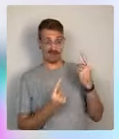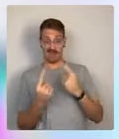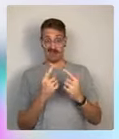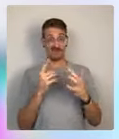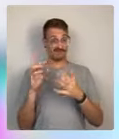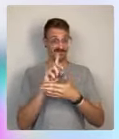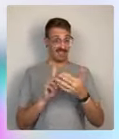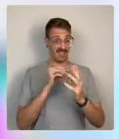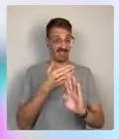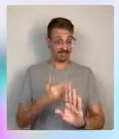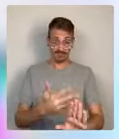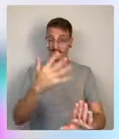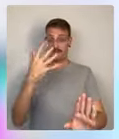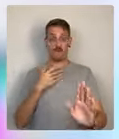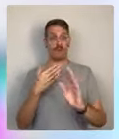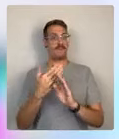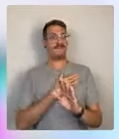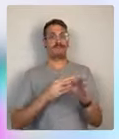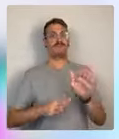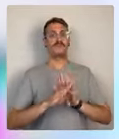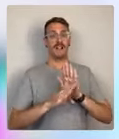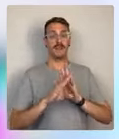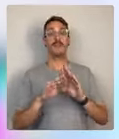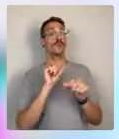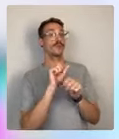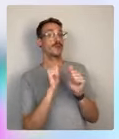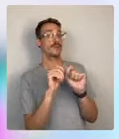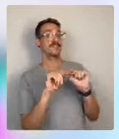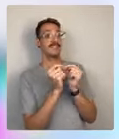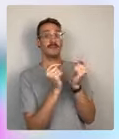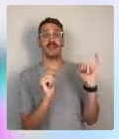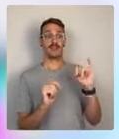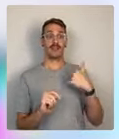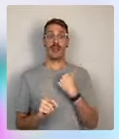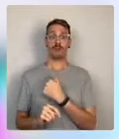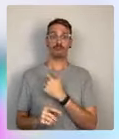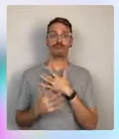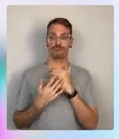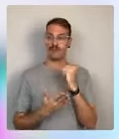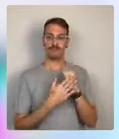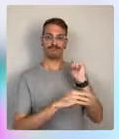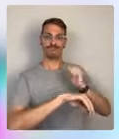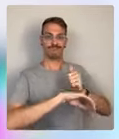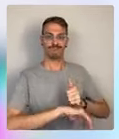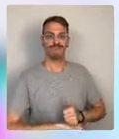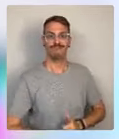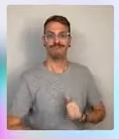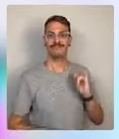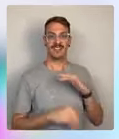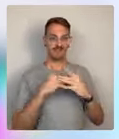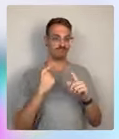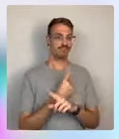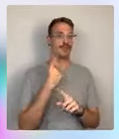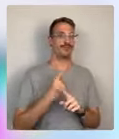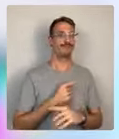But again, that has to be thought of very early before development, and working with teams like ours